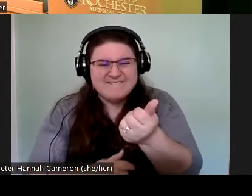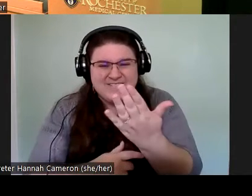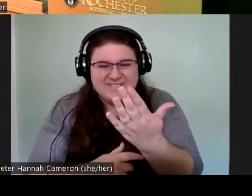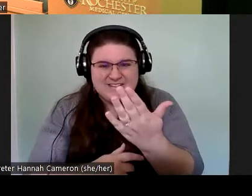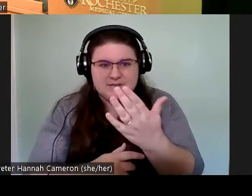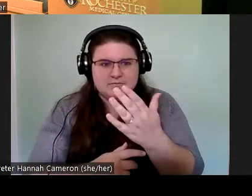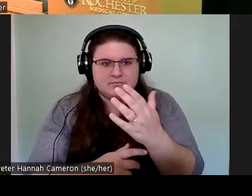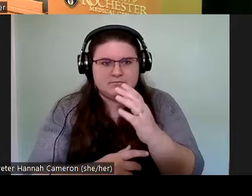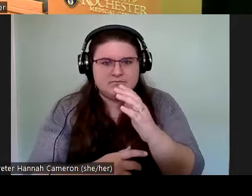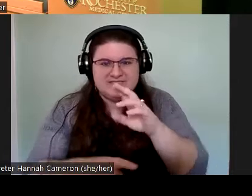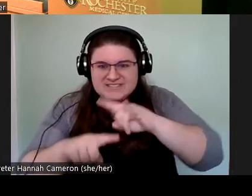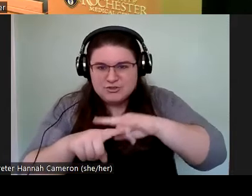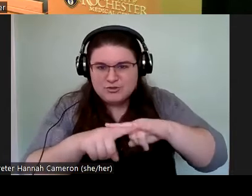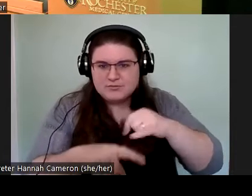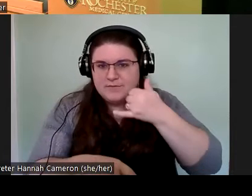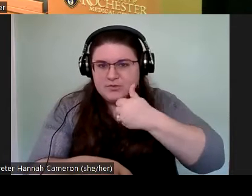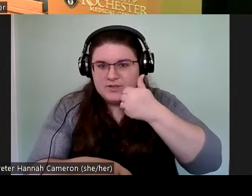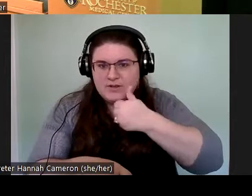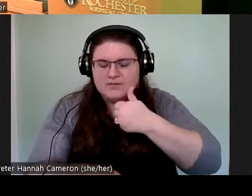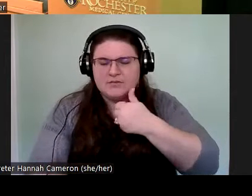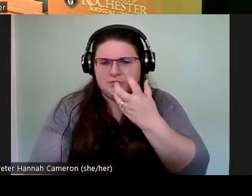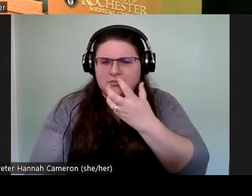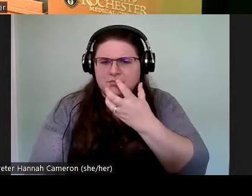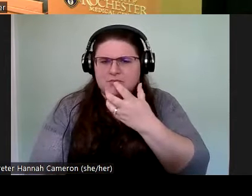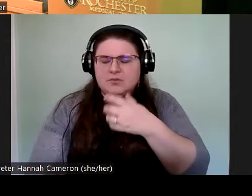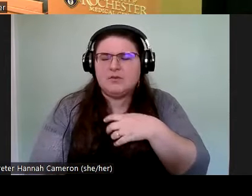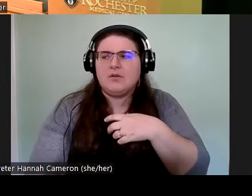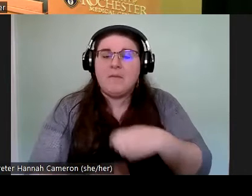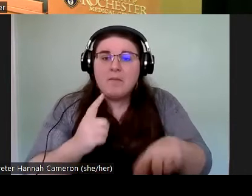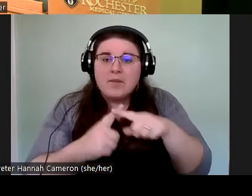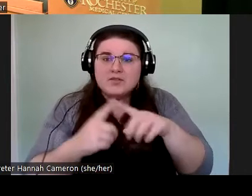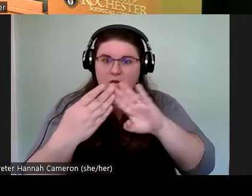impacts our communities right because if people are isolating and not coming together it harms